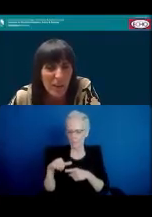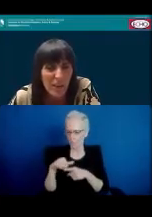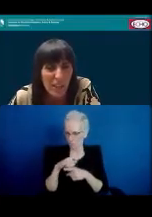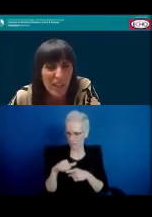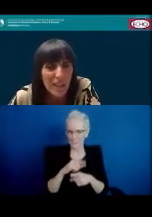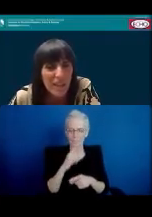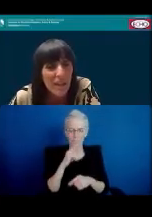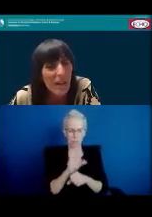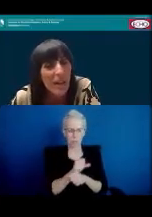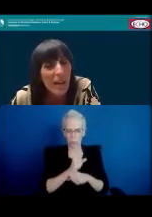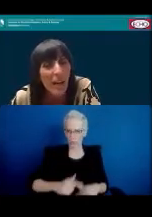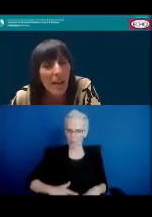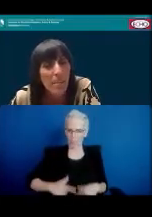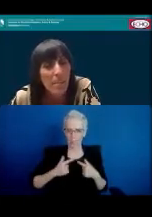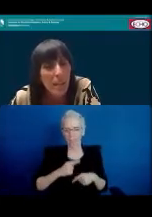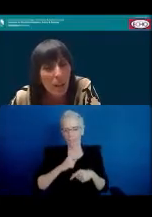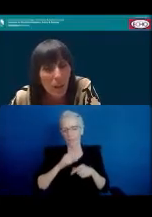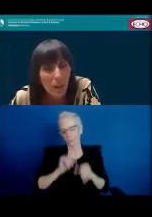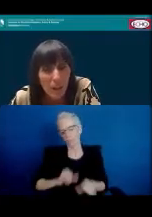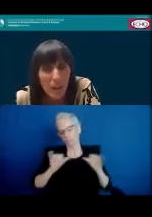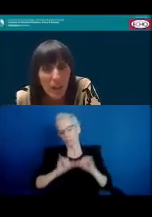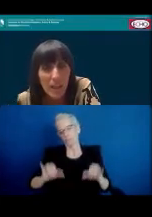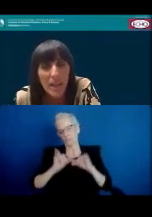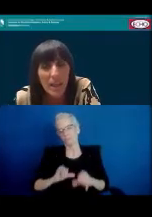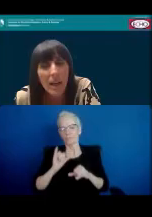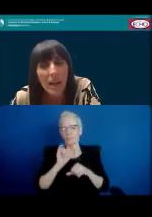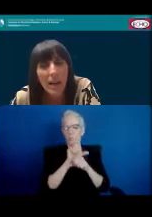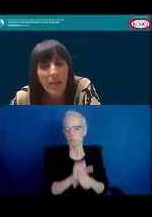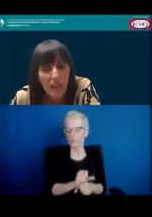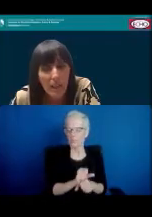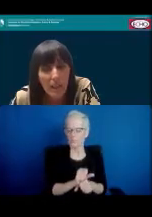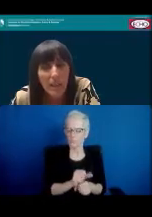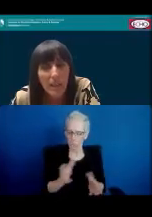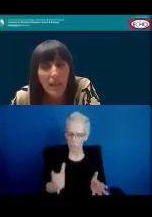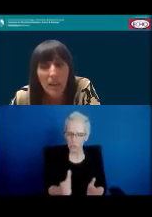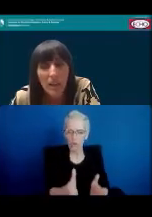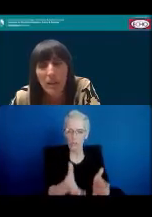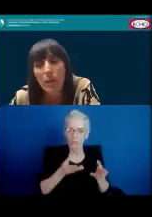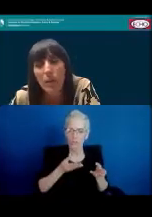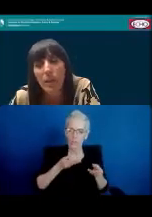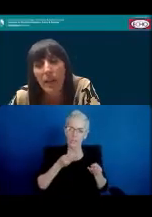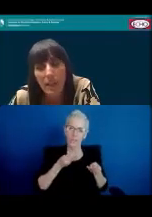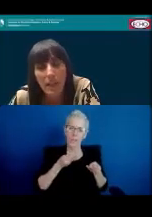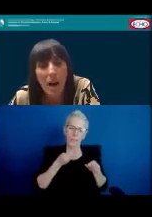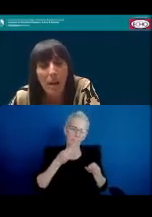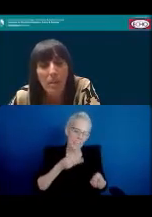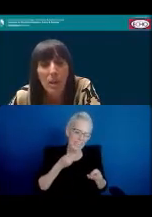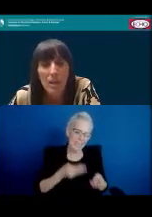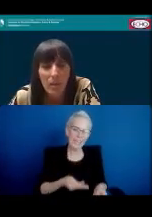routines, encouraging feeding a doll or carrying objects from